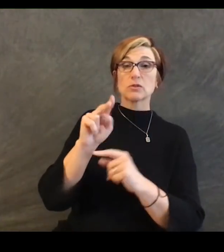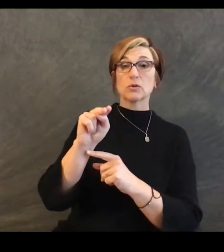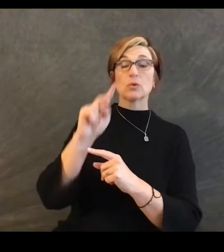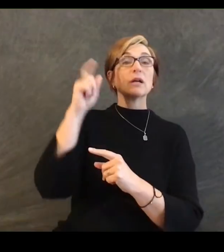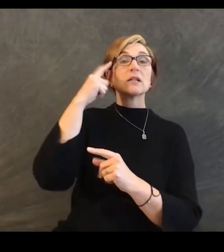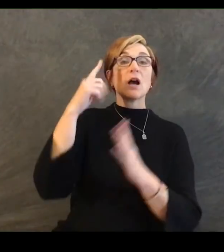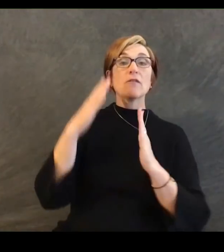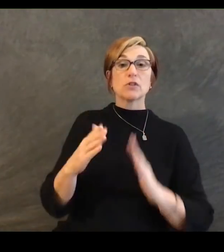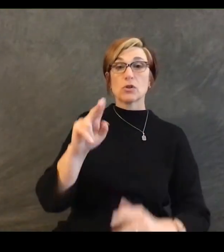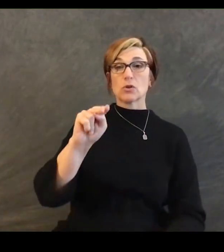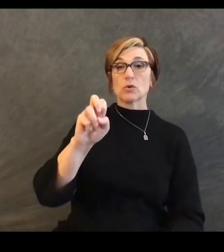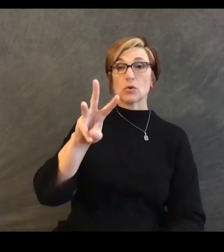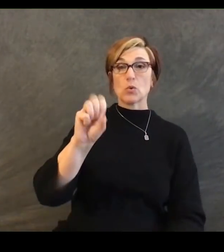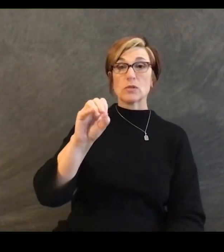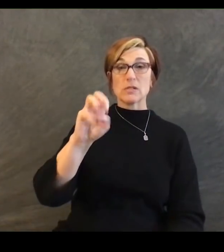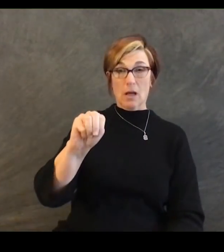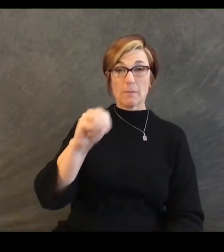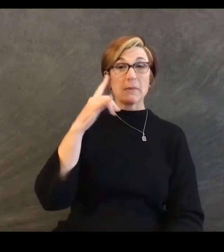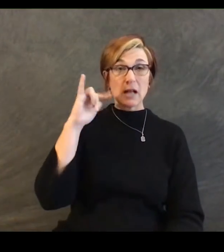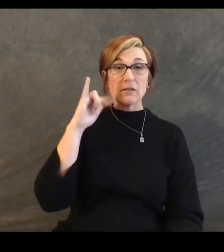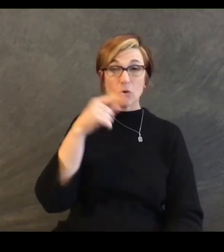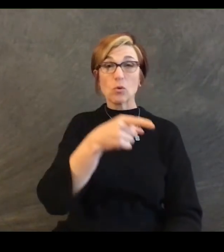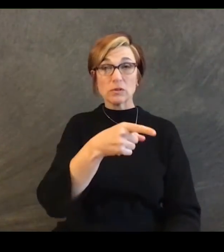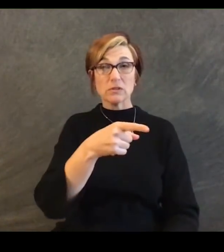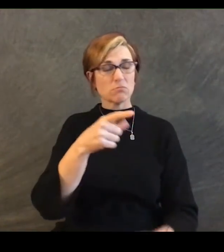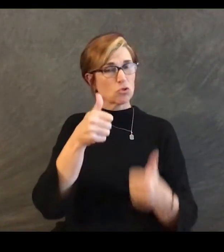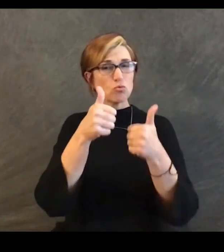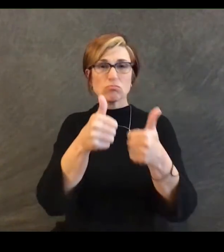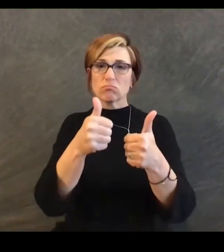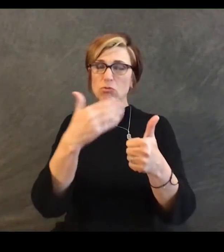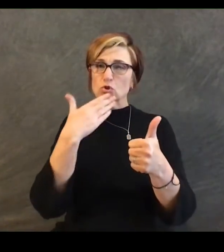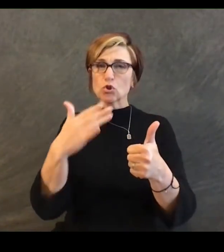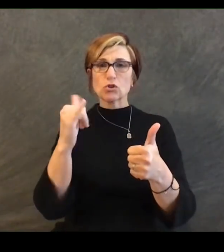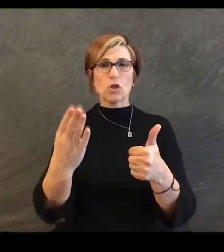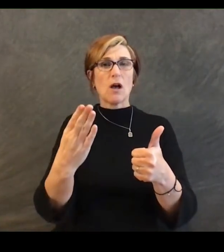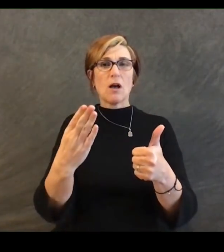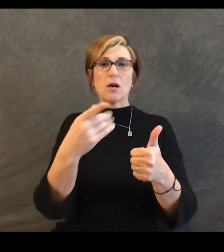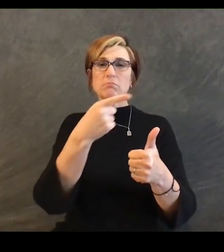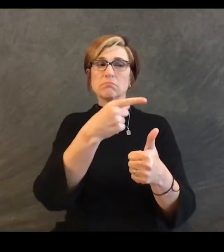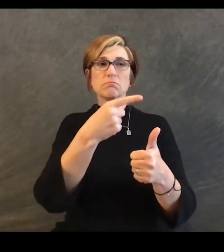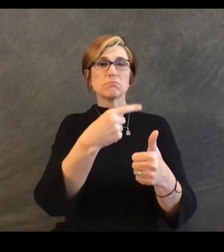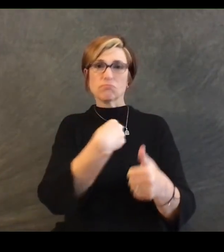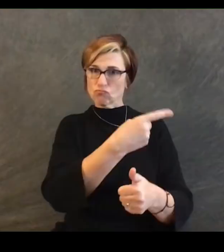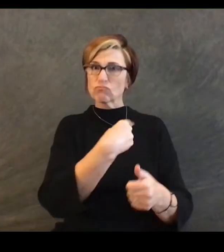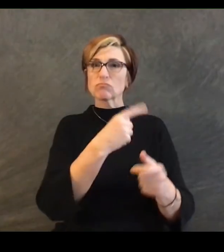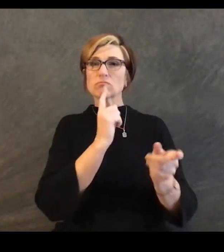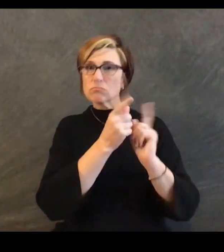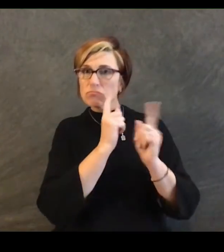doing a really good job we were in constant communications the USNS mercy